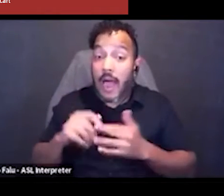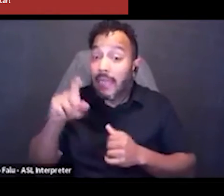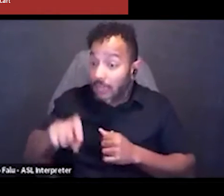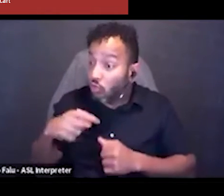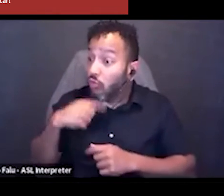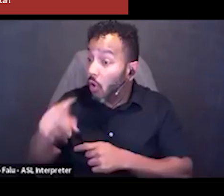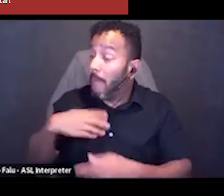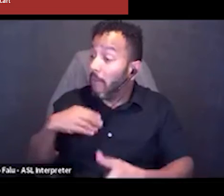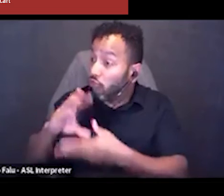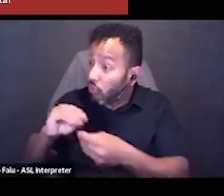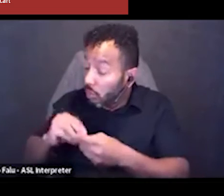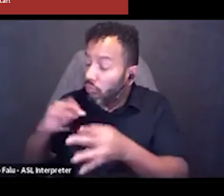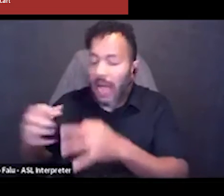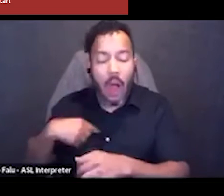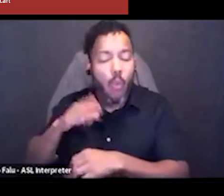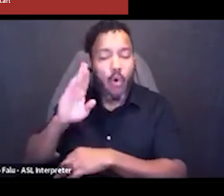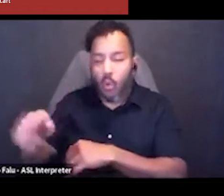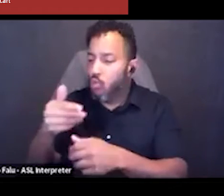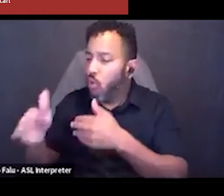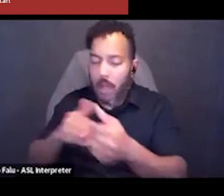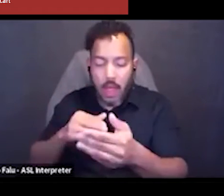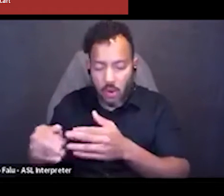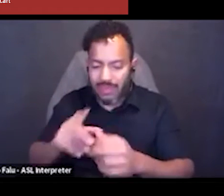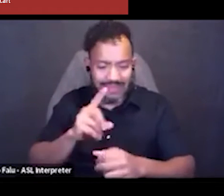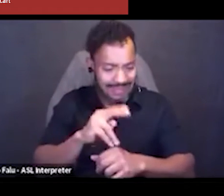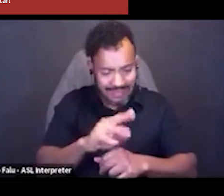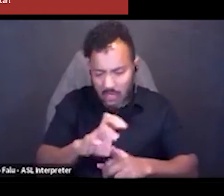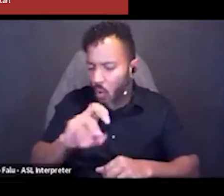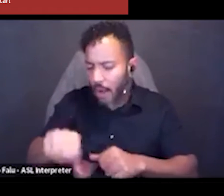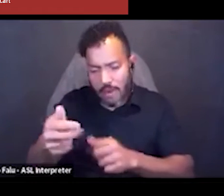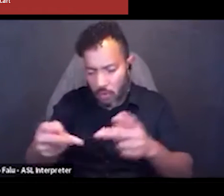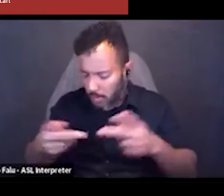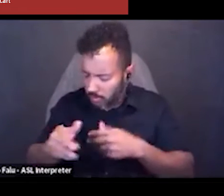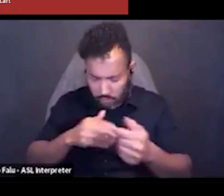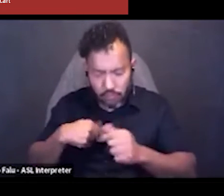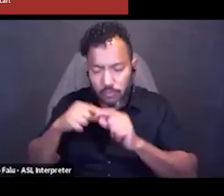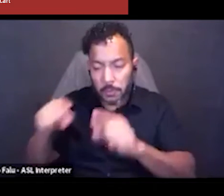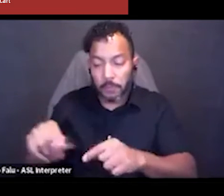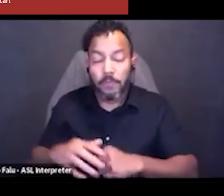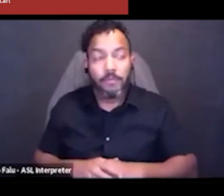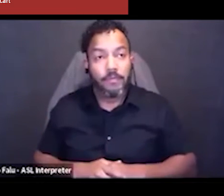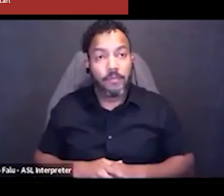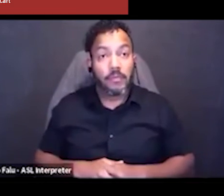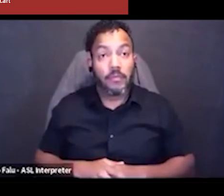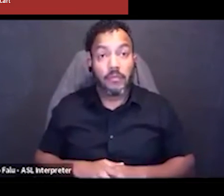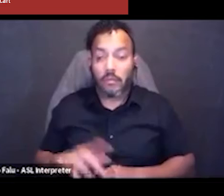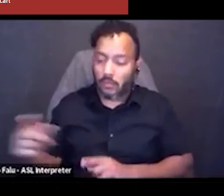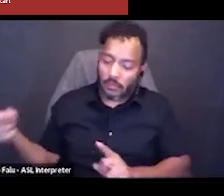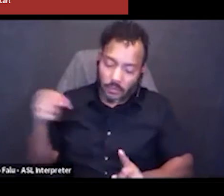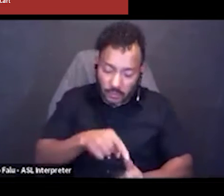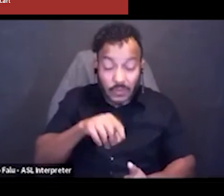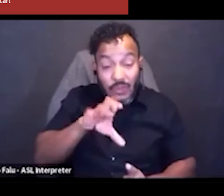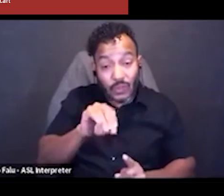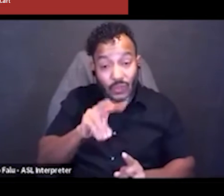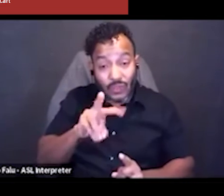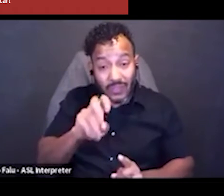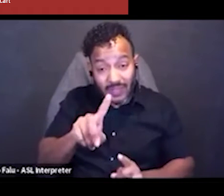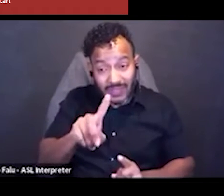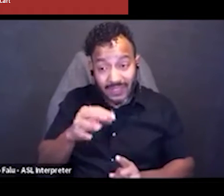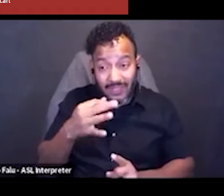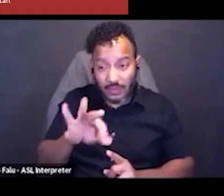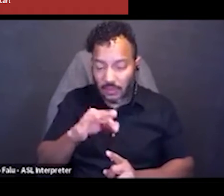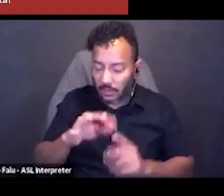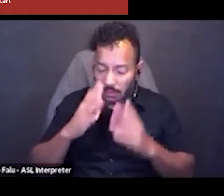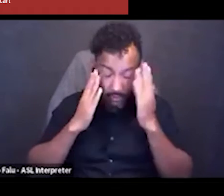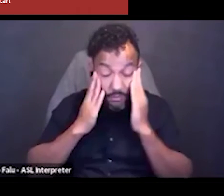It's important to know COVID-19 it hit us -- for me, I had no idea it was coming but